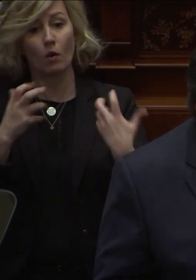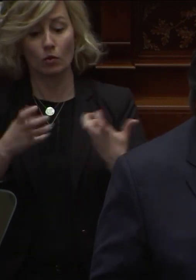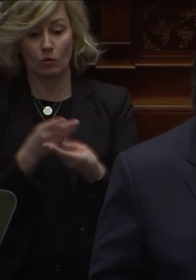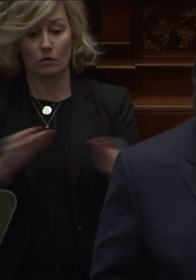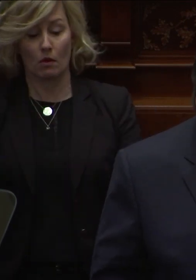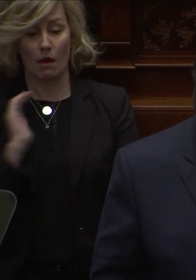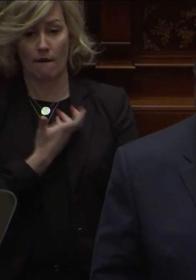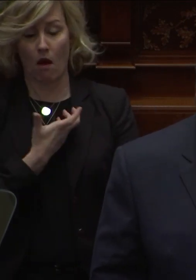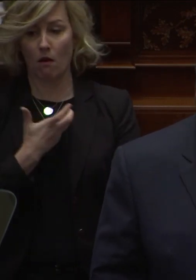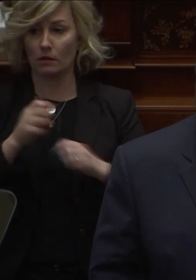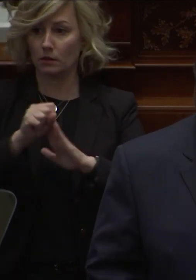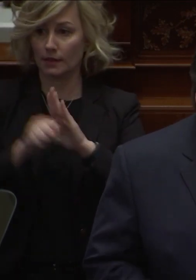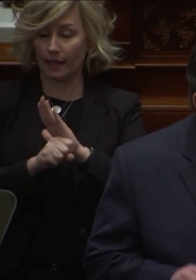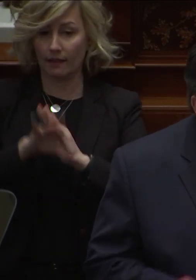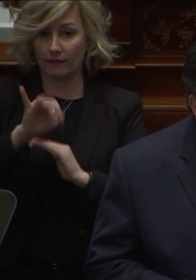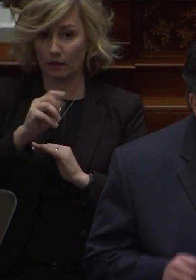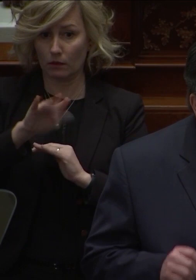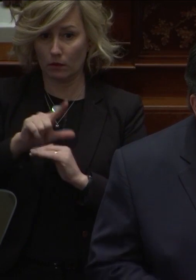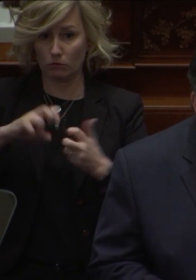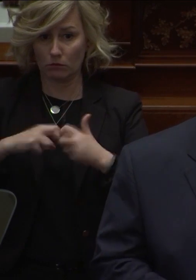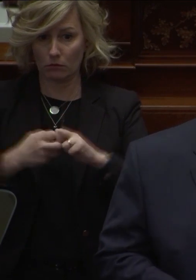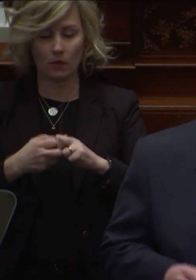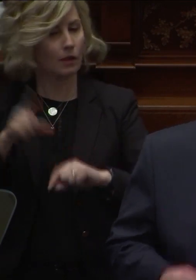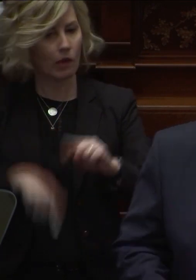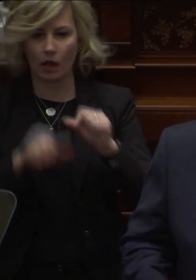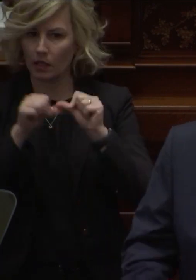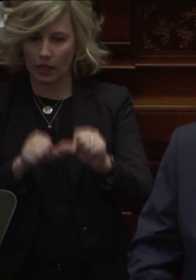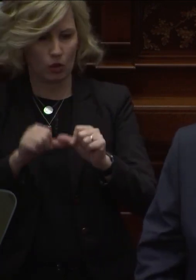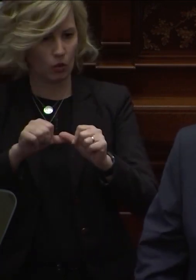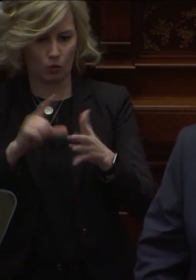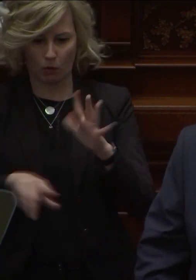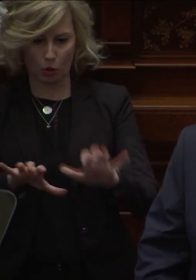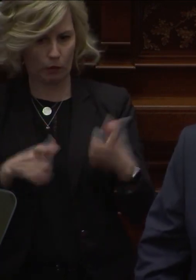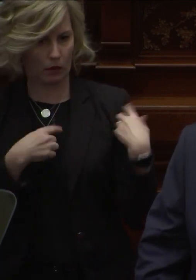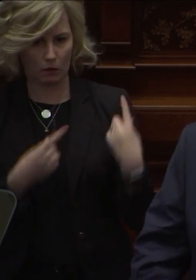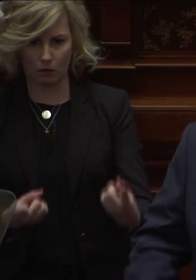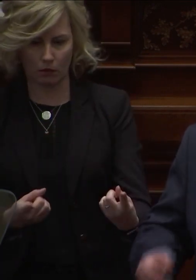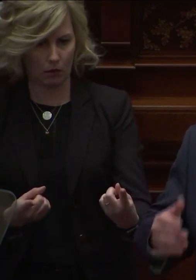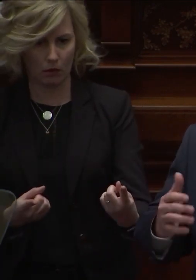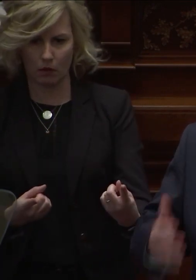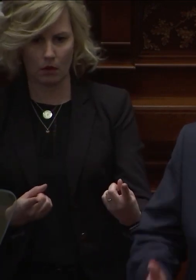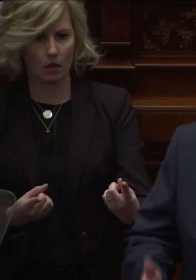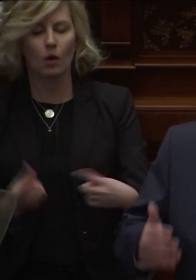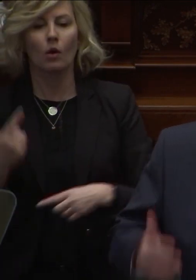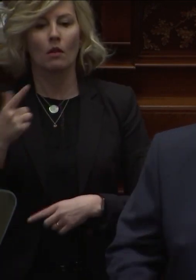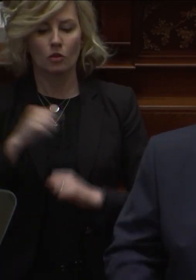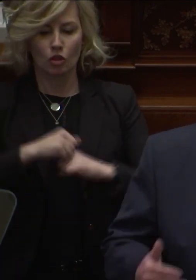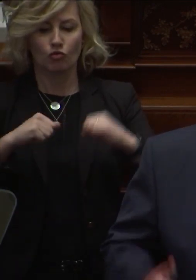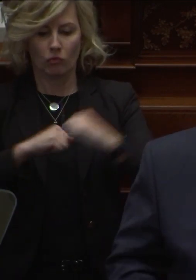THERE IS UNANIMOUS AGREEMENT IN THIS ROOM THAT IT WE WANT TO SOLVE OUR STATE'S FISCAL WOES, WE CANNOT CONTINUE ON THE PATH